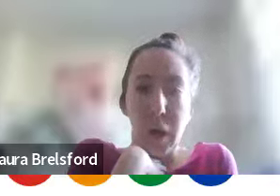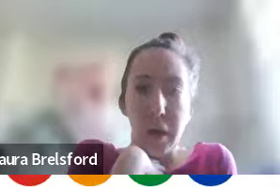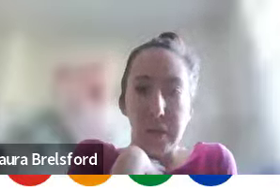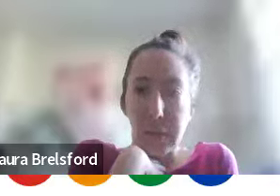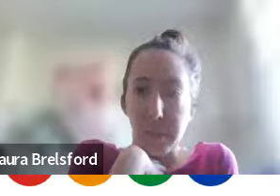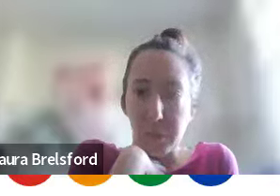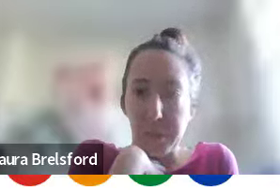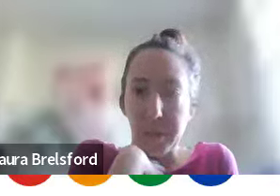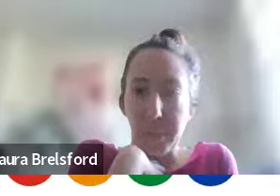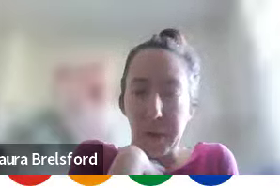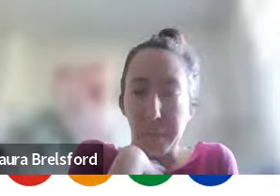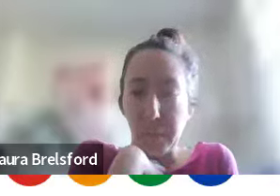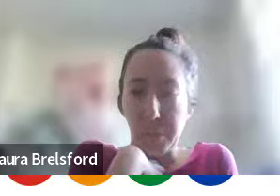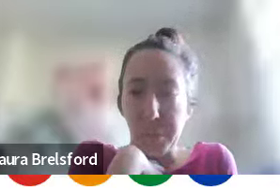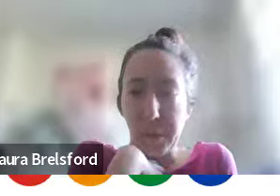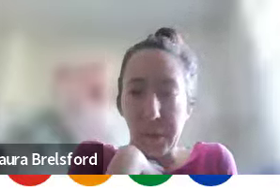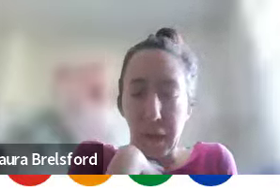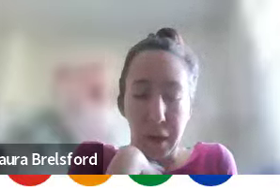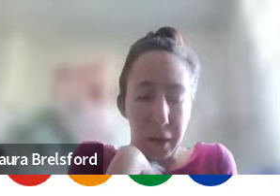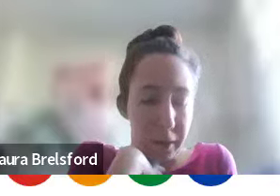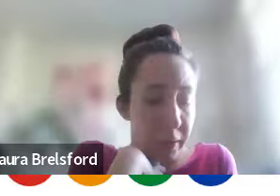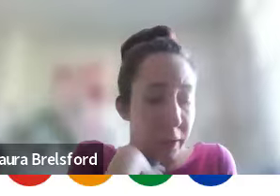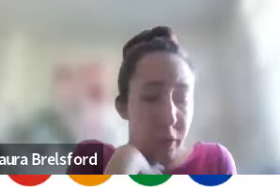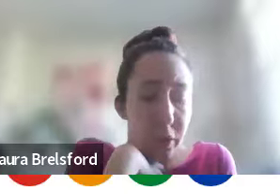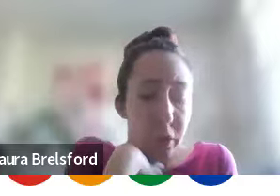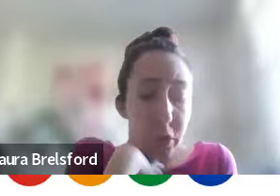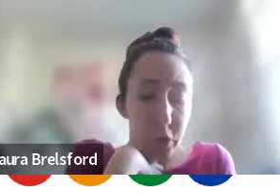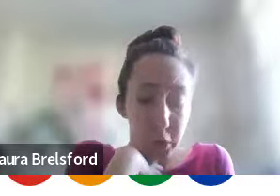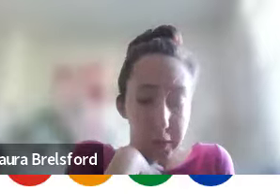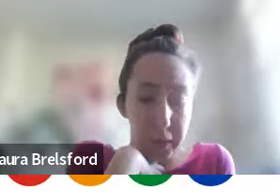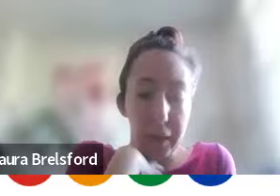THE SHORT ANSWER IS -- YES.